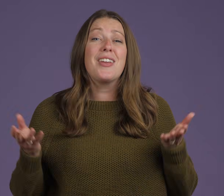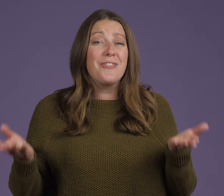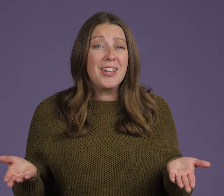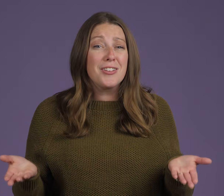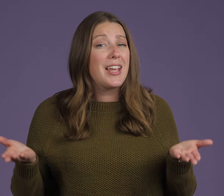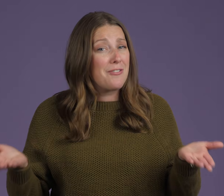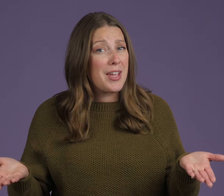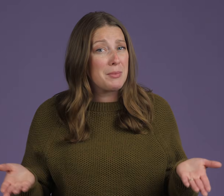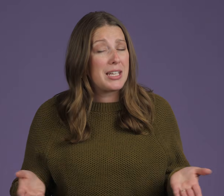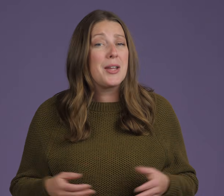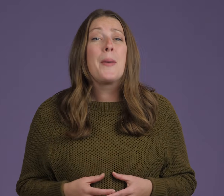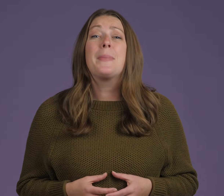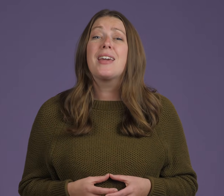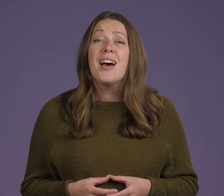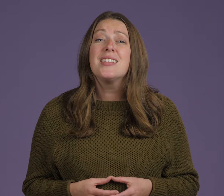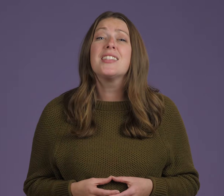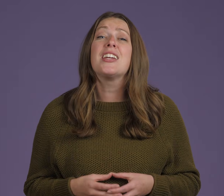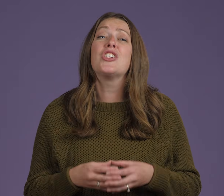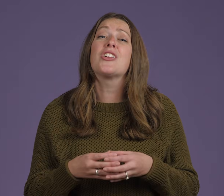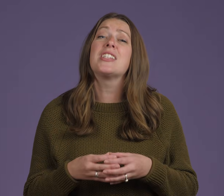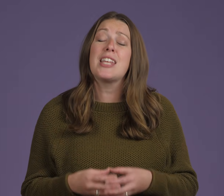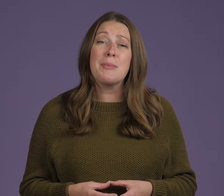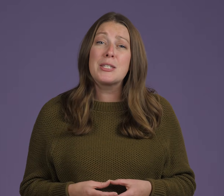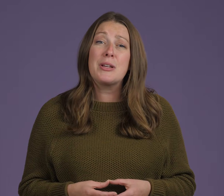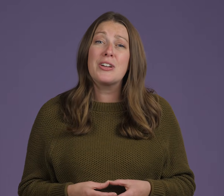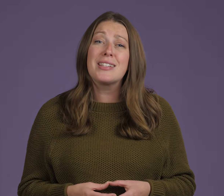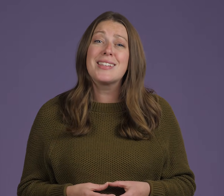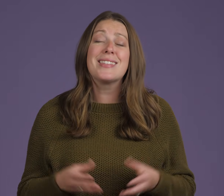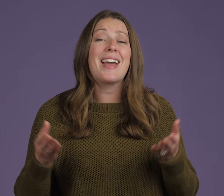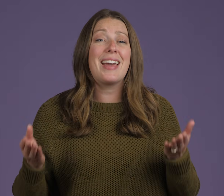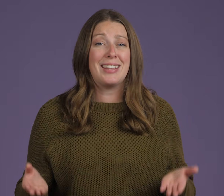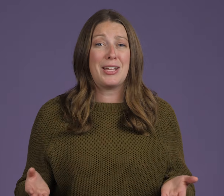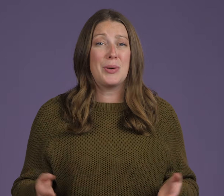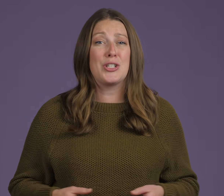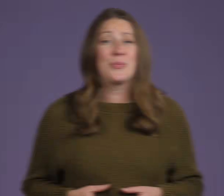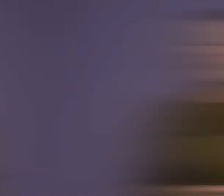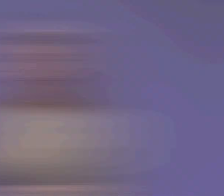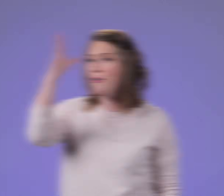They feel like family because they share the same experiences and language.